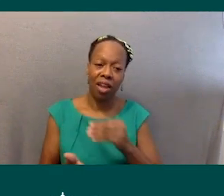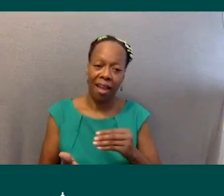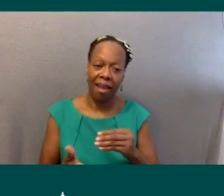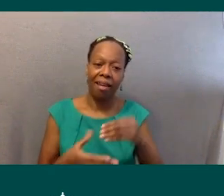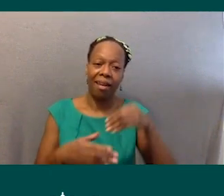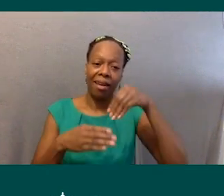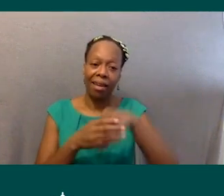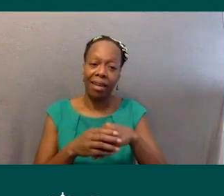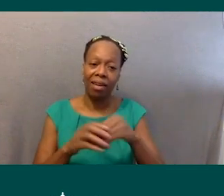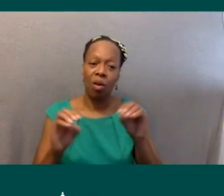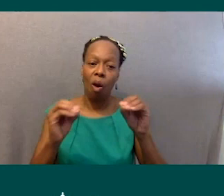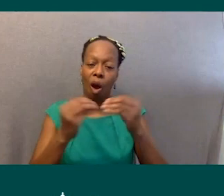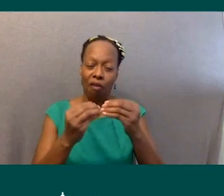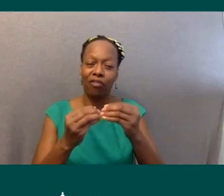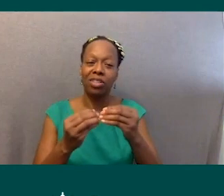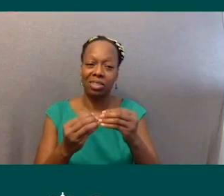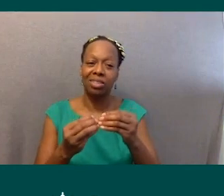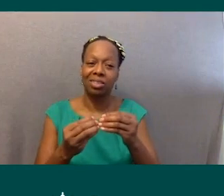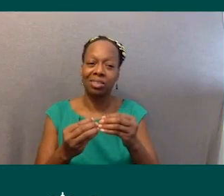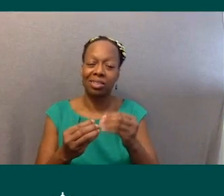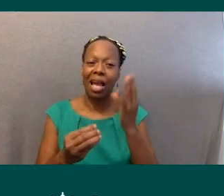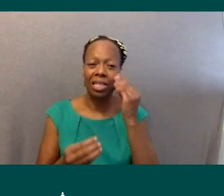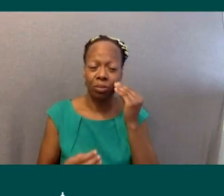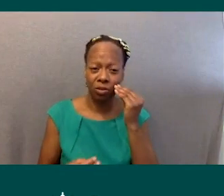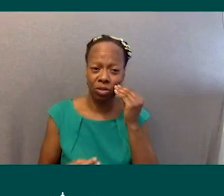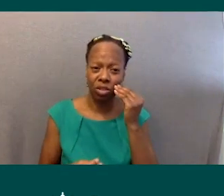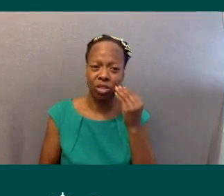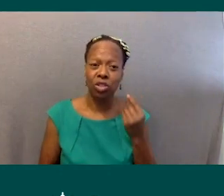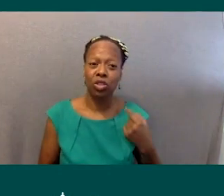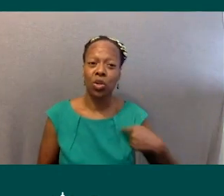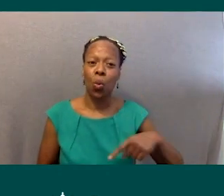So we ruled out one by one, so GI,